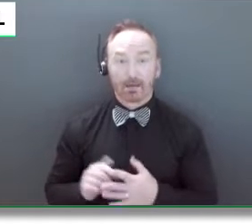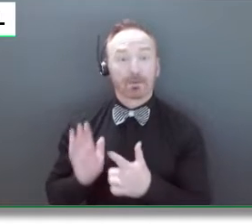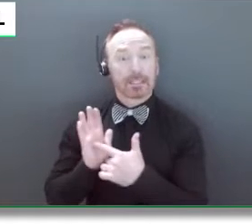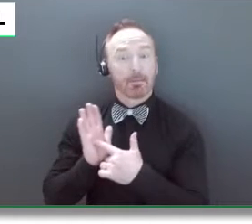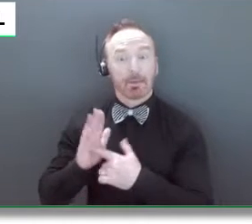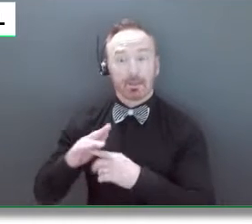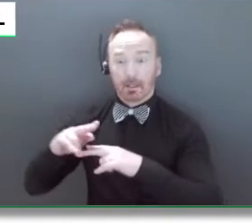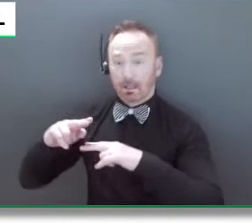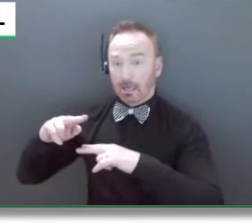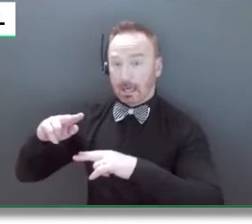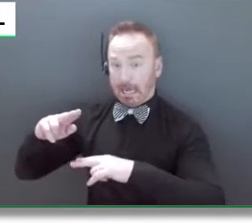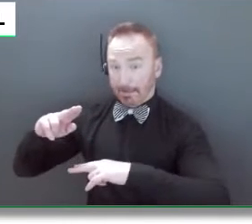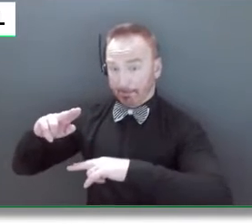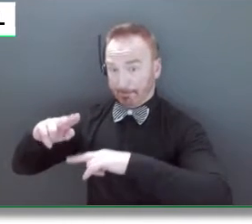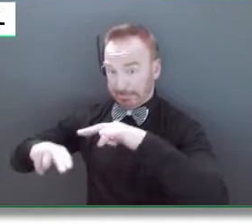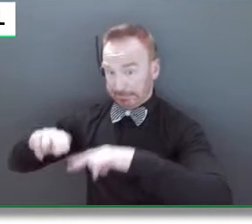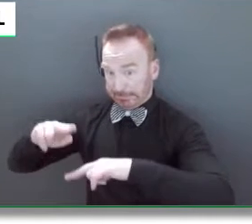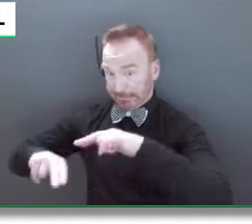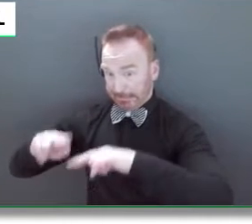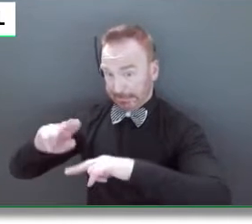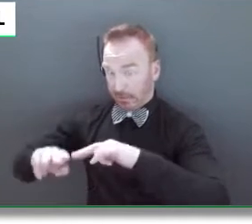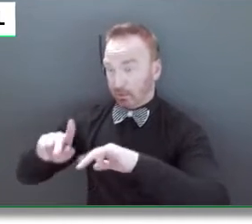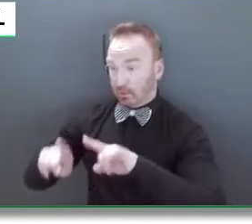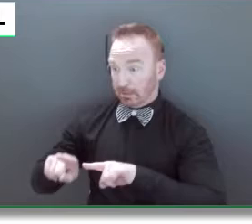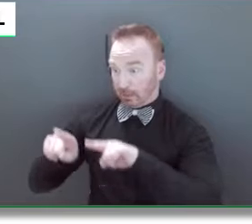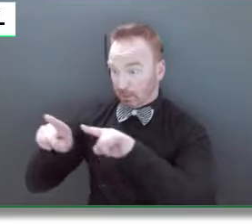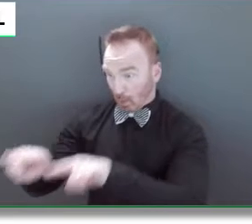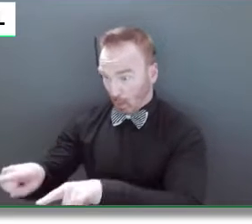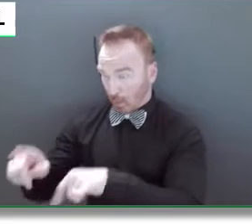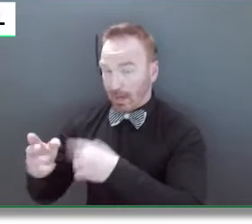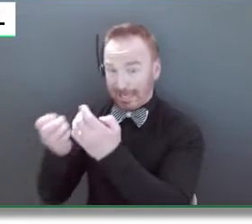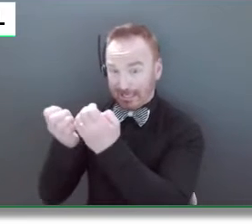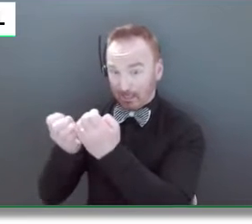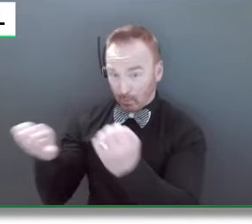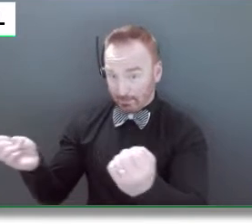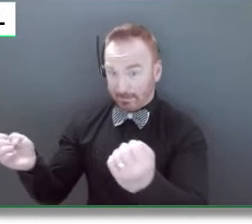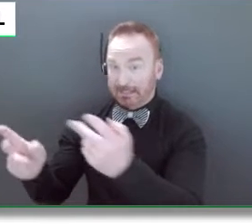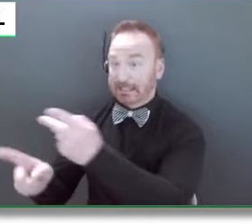some equipment. Now uh it's finally we have that in place today which is great